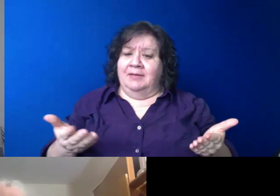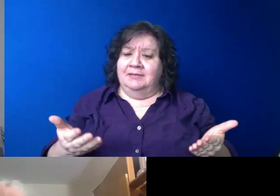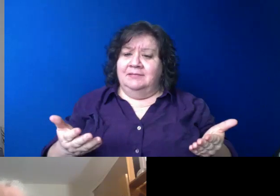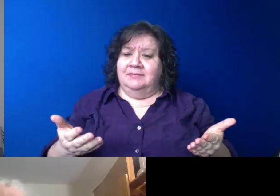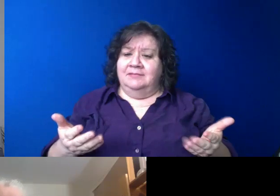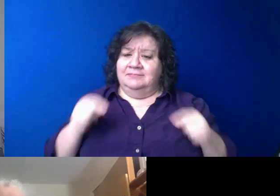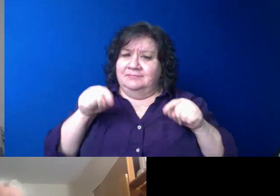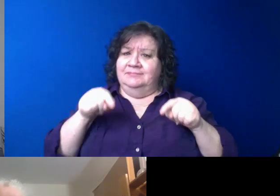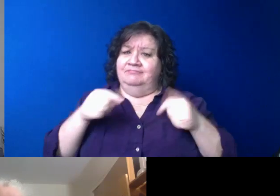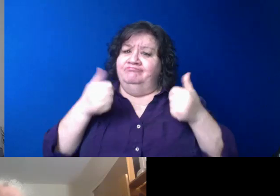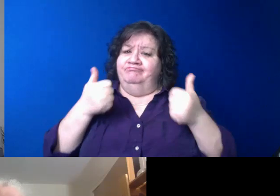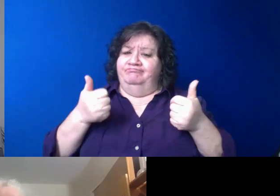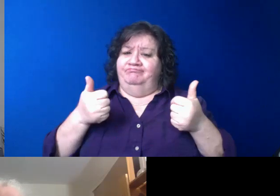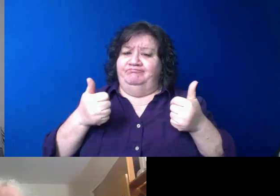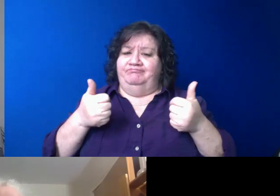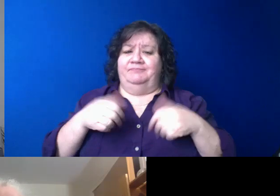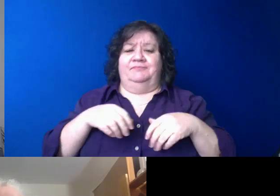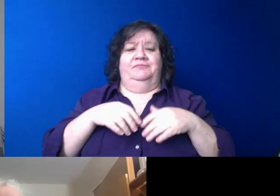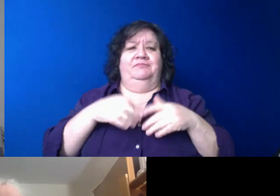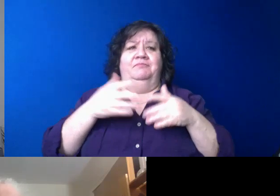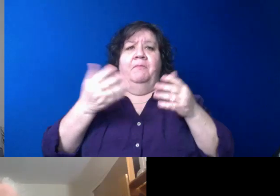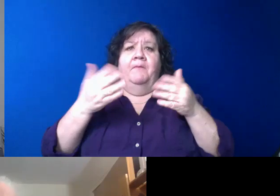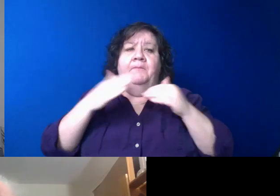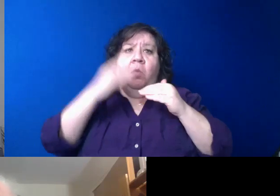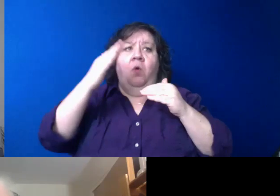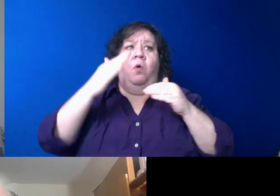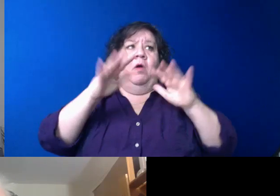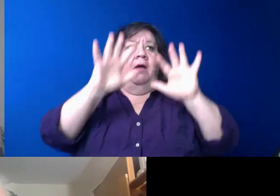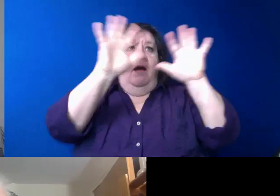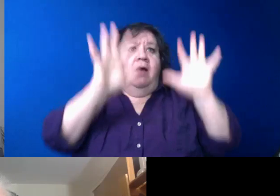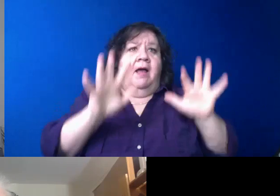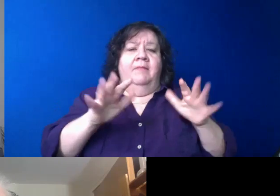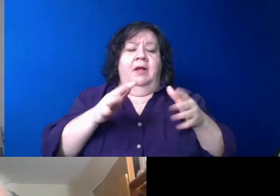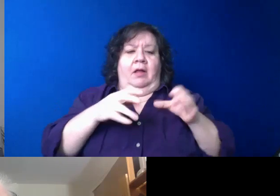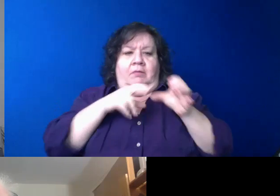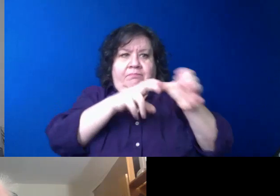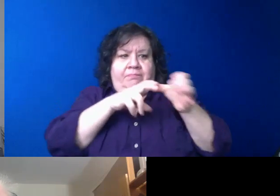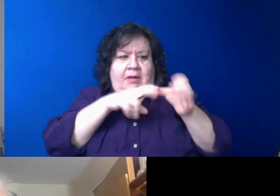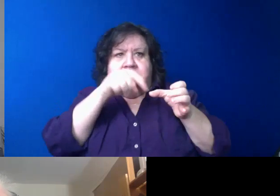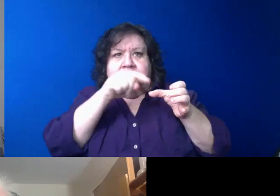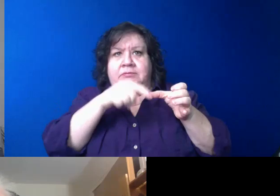is the situation what has been done so far where are we okay well elham i'll try and answer that